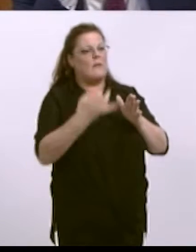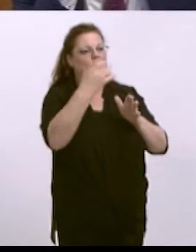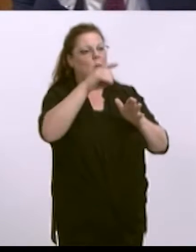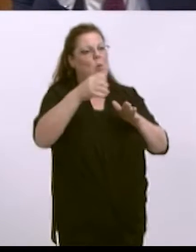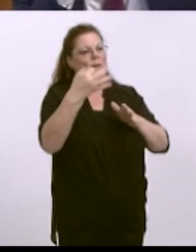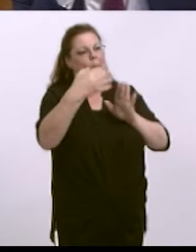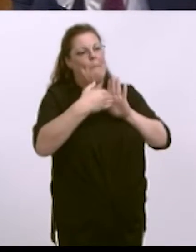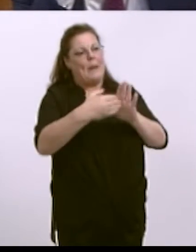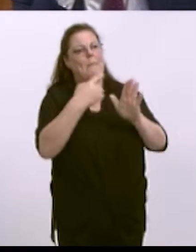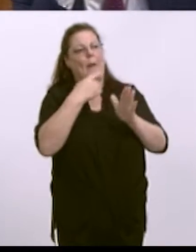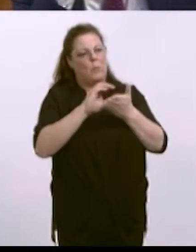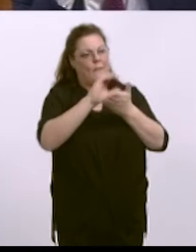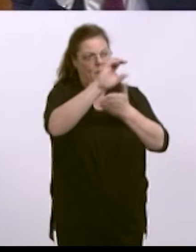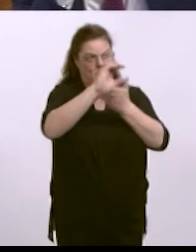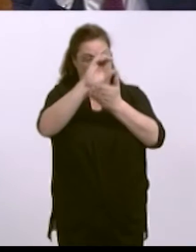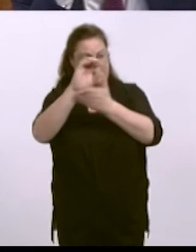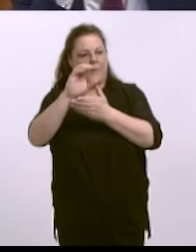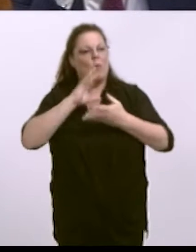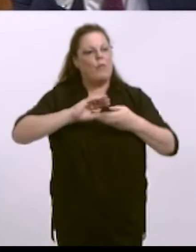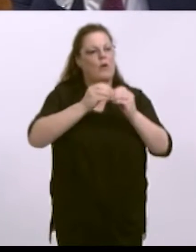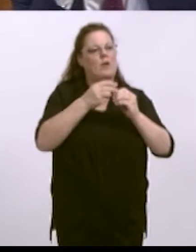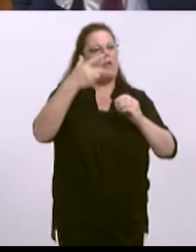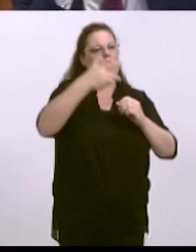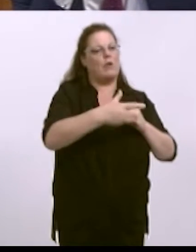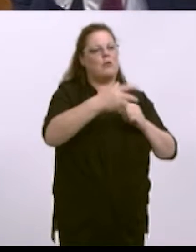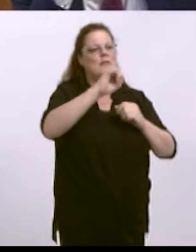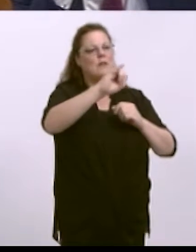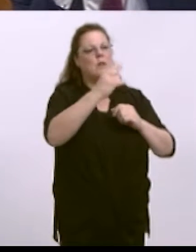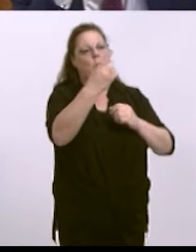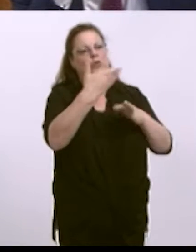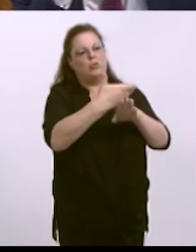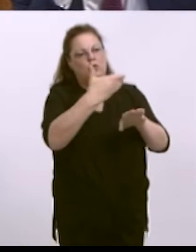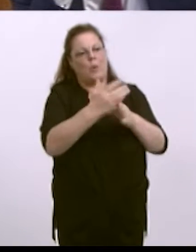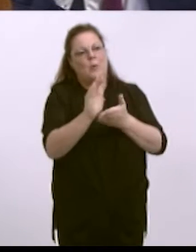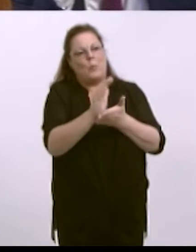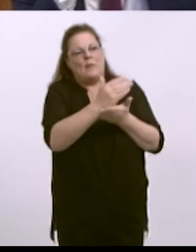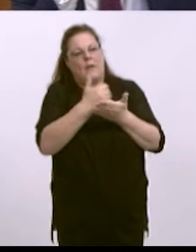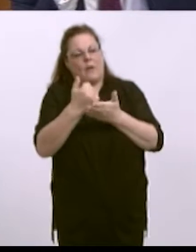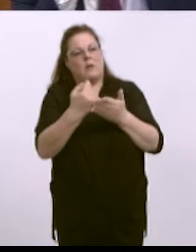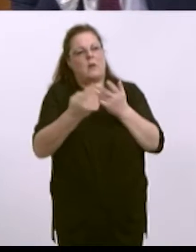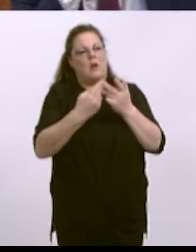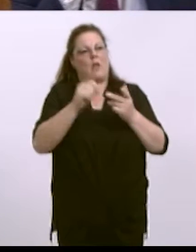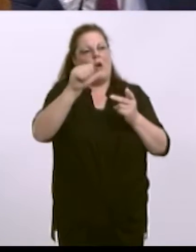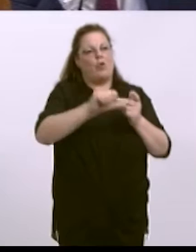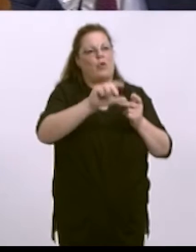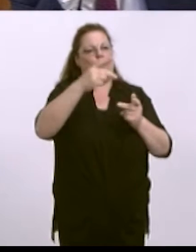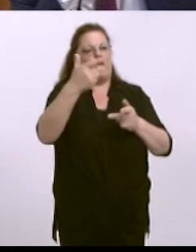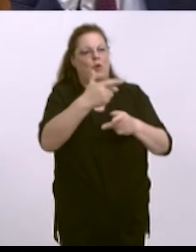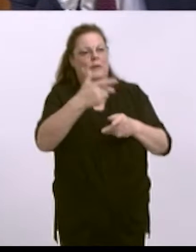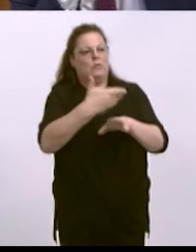million. It has created 361 jobs and safeguarded another 113. We have, as well, the tourism